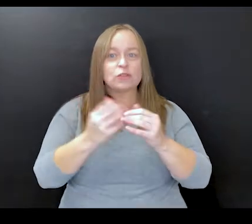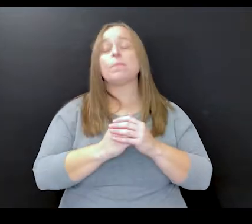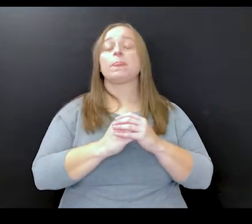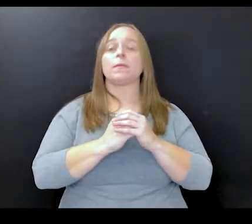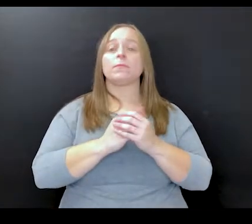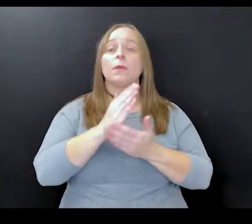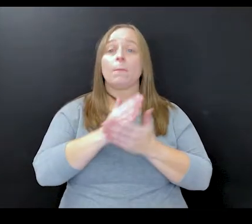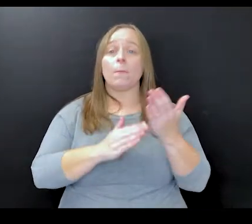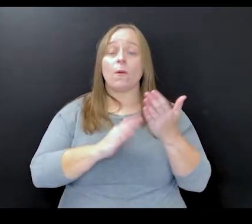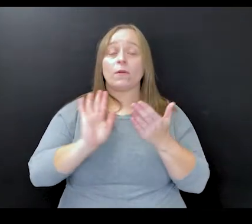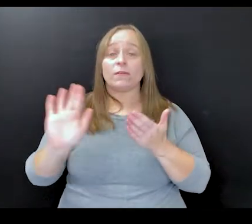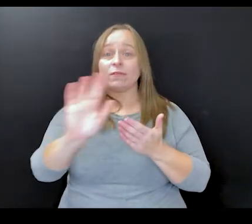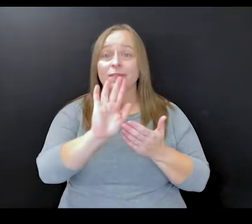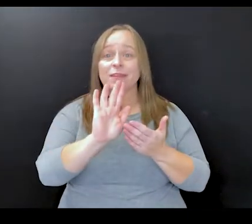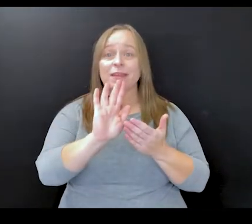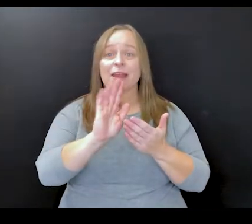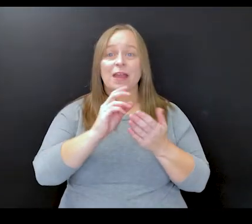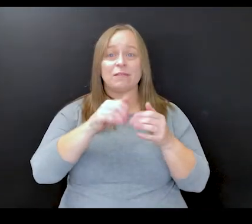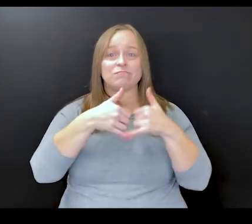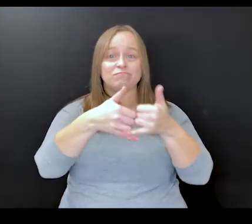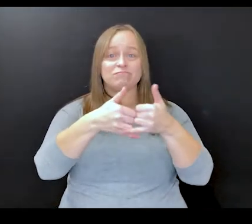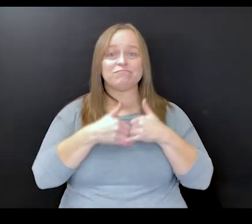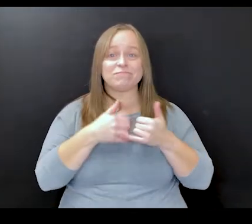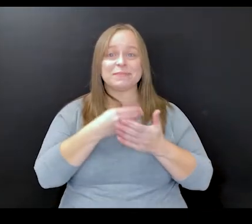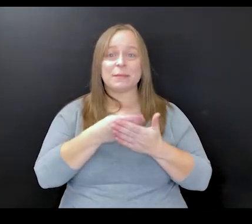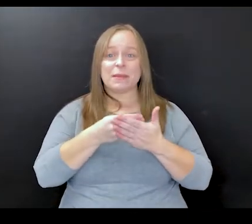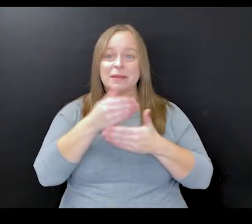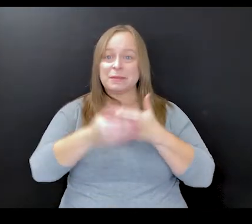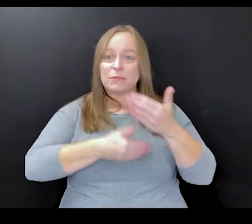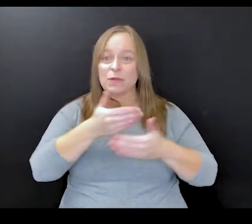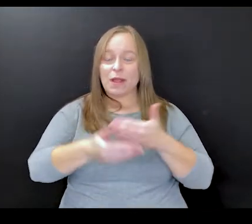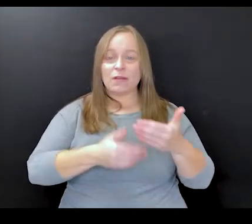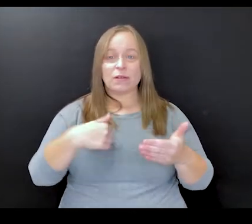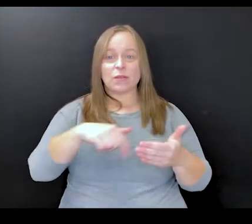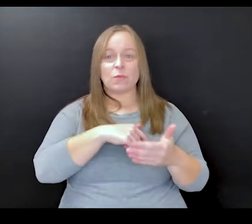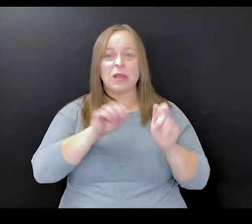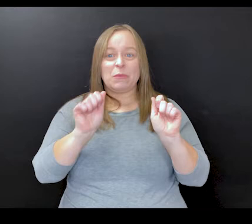And as part of that grant progress, we were able